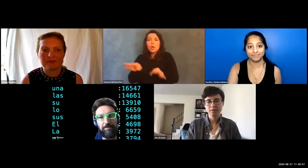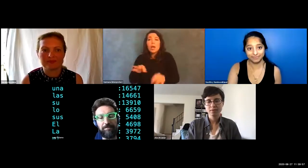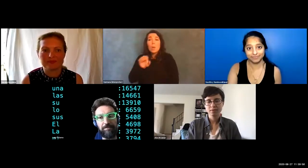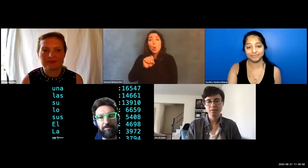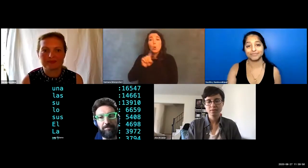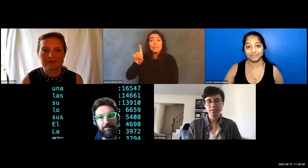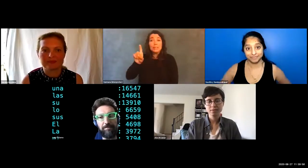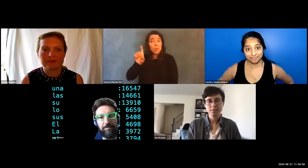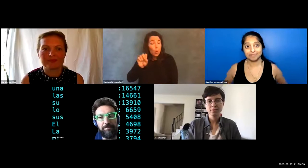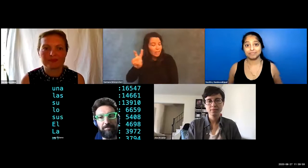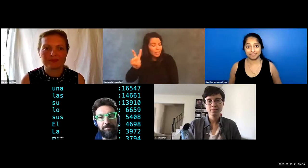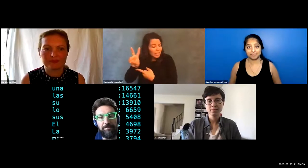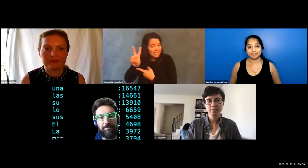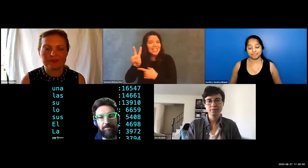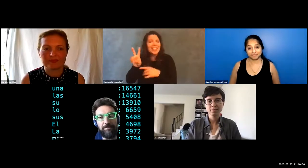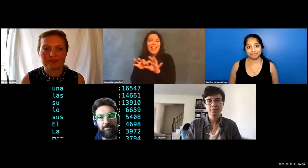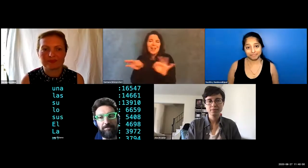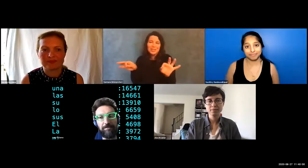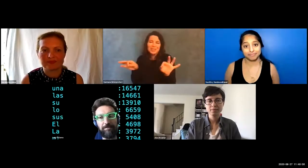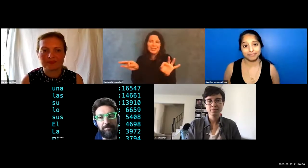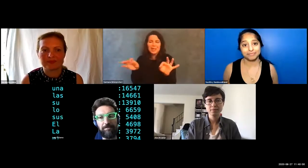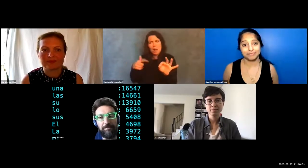And a possessional language, and that's what I work on in particular.